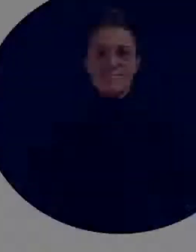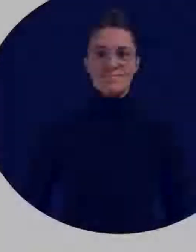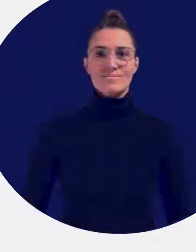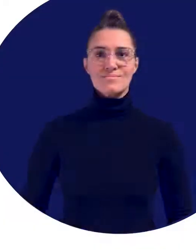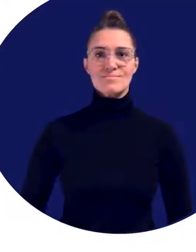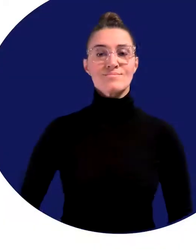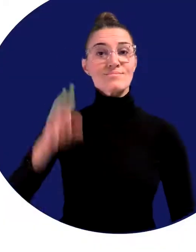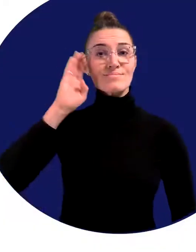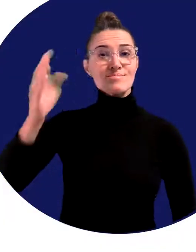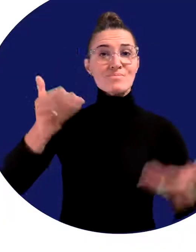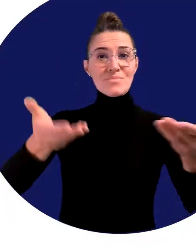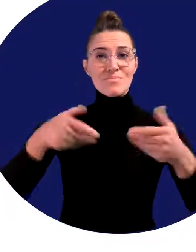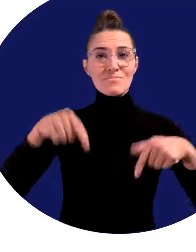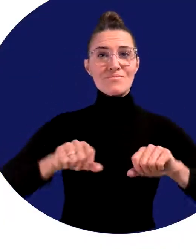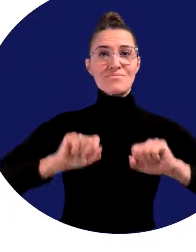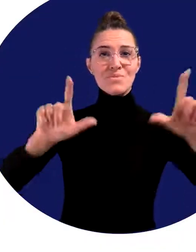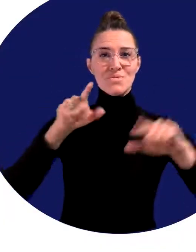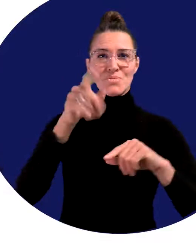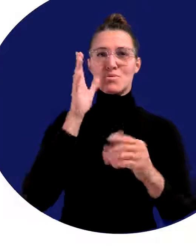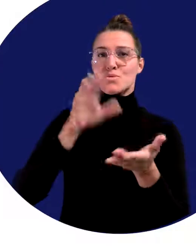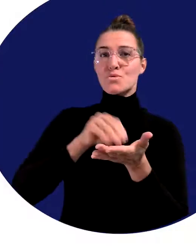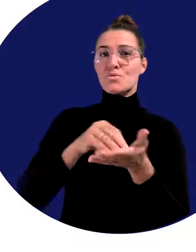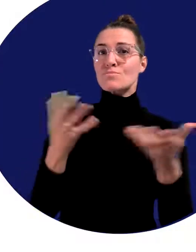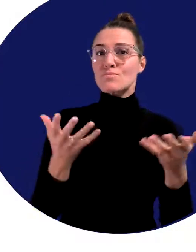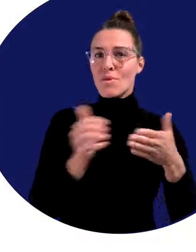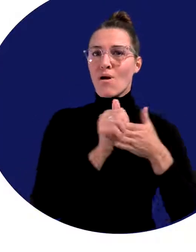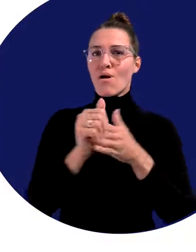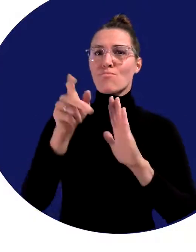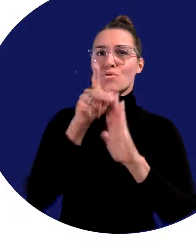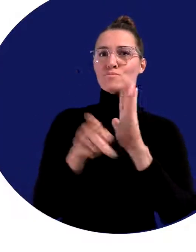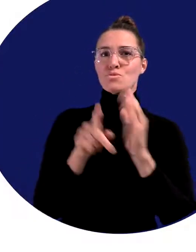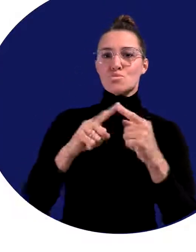Hello and welcome. In this video, you will learn